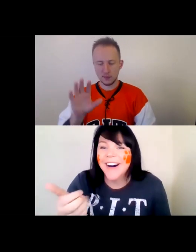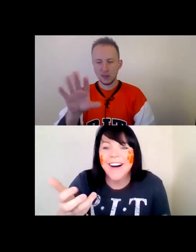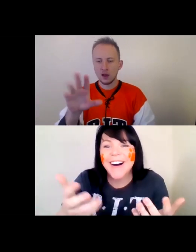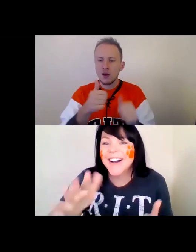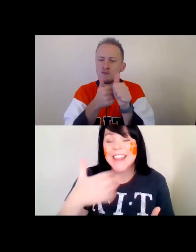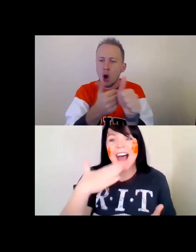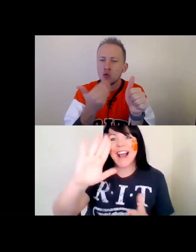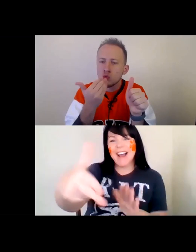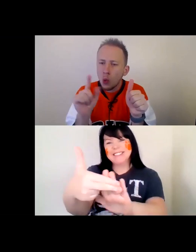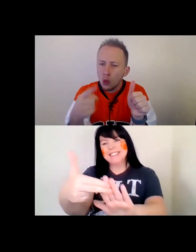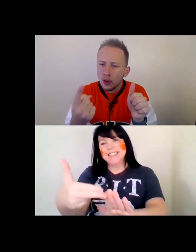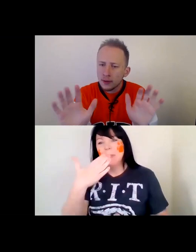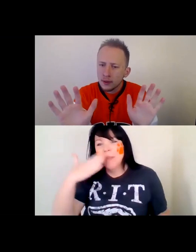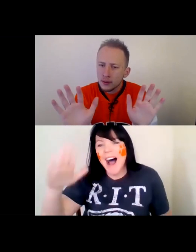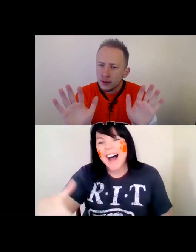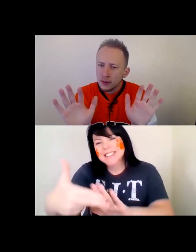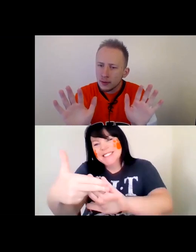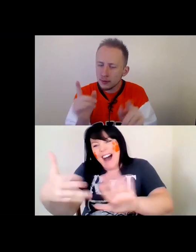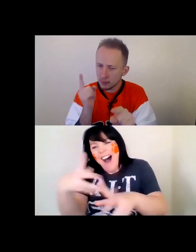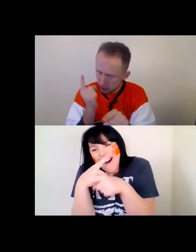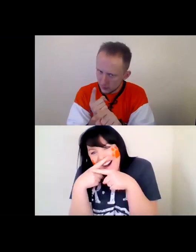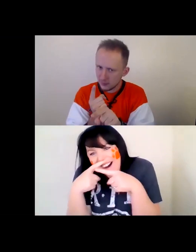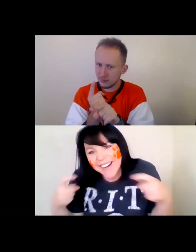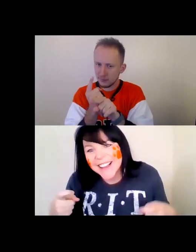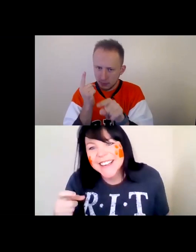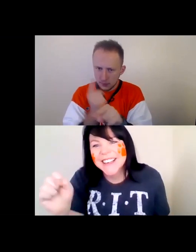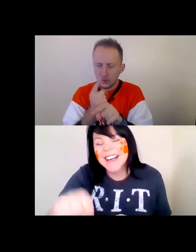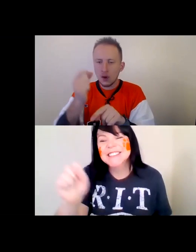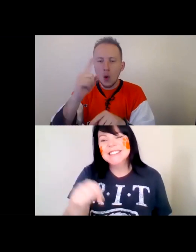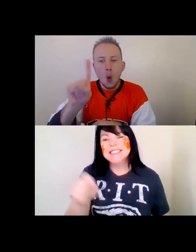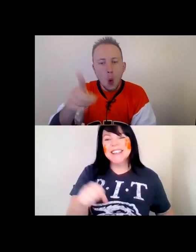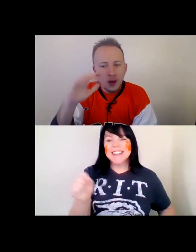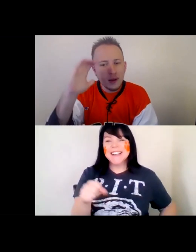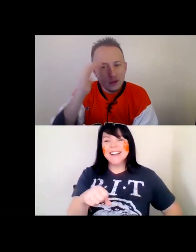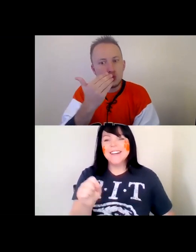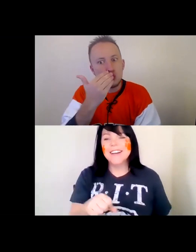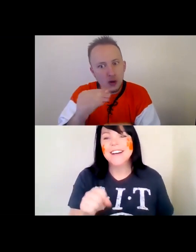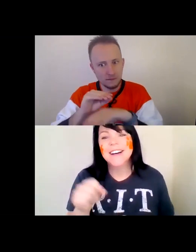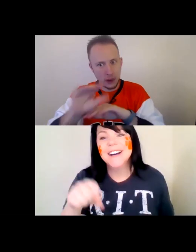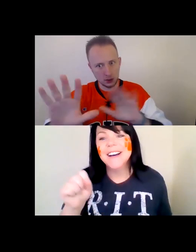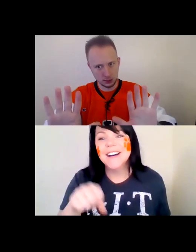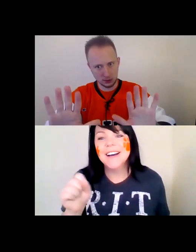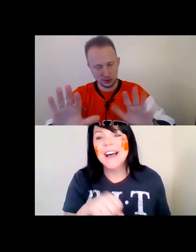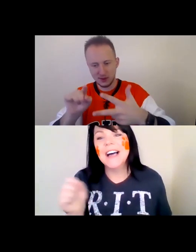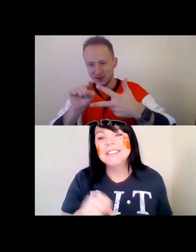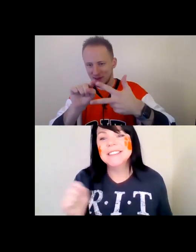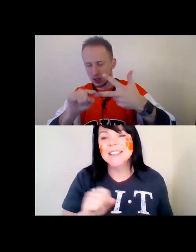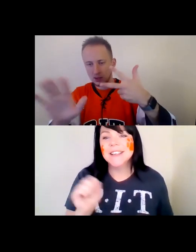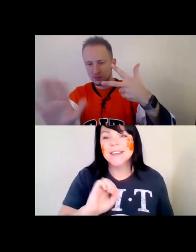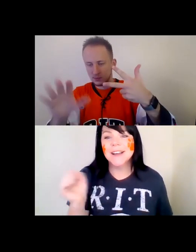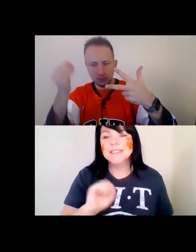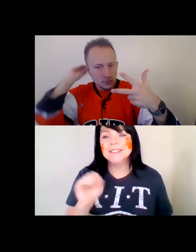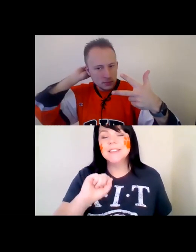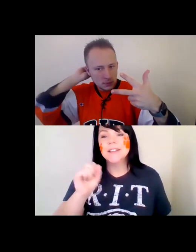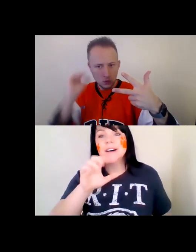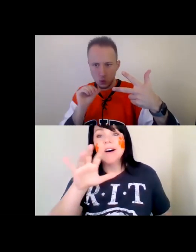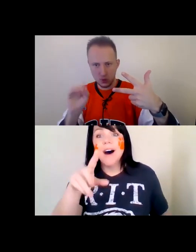Michelle: Thank goodness you labeled “bad” and “ugly”. Matt: Right, right. Only listen to the GOOD advice.